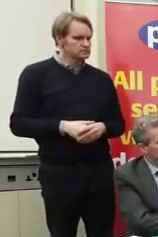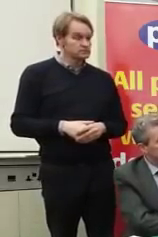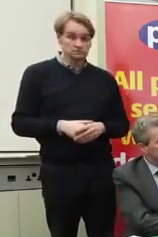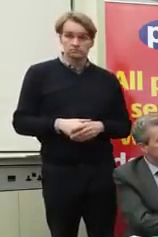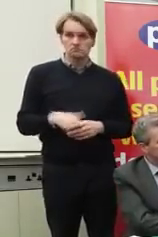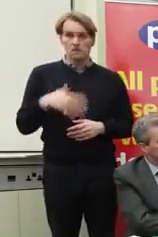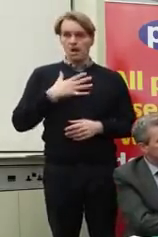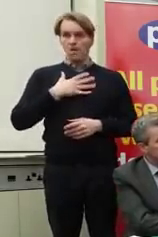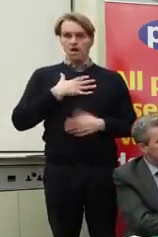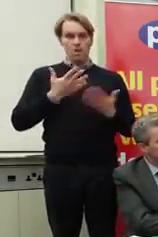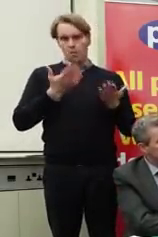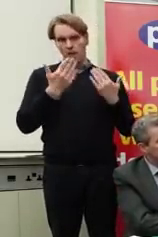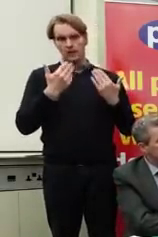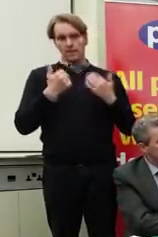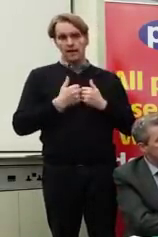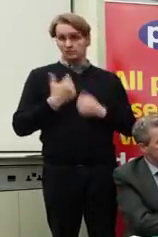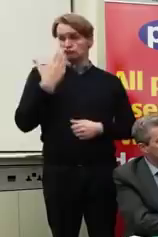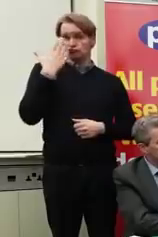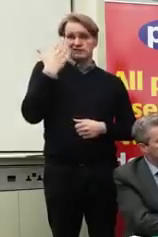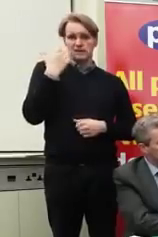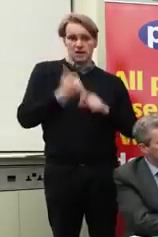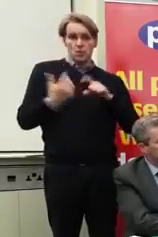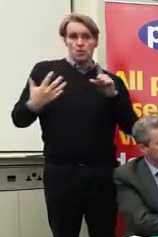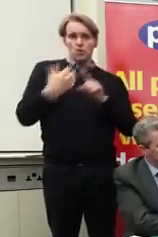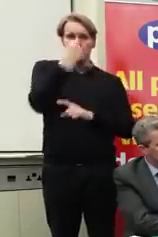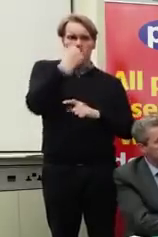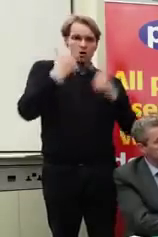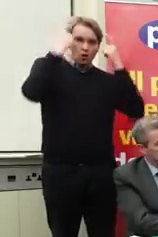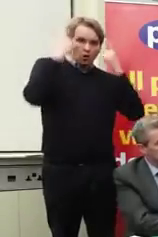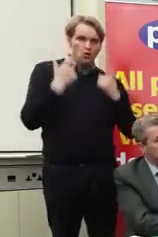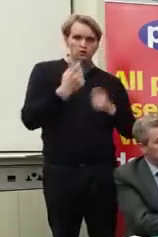that. We've won two court cases in DWP and against the compensation scheme